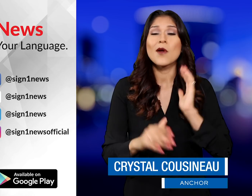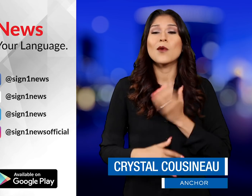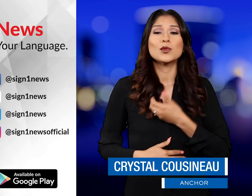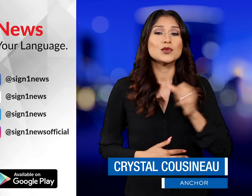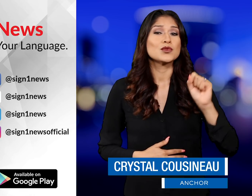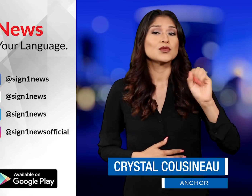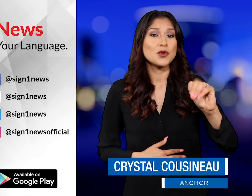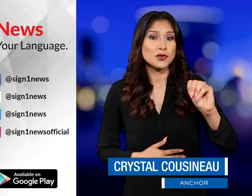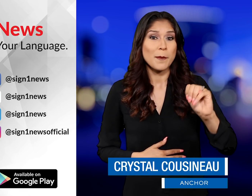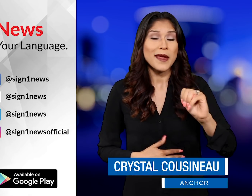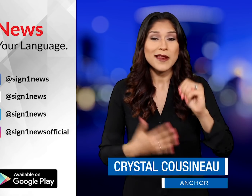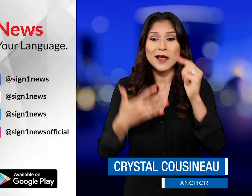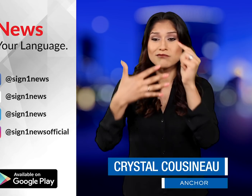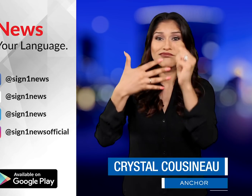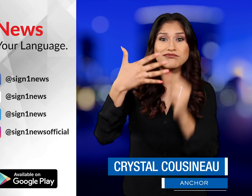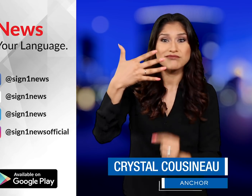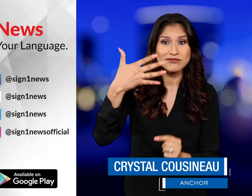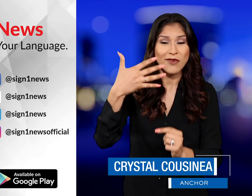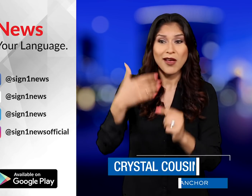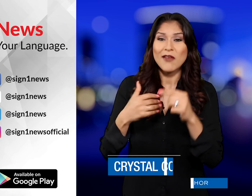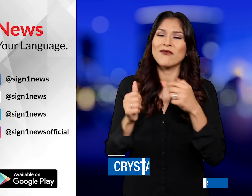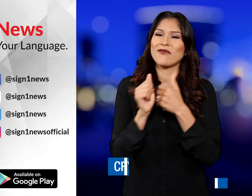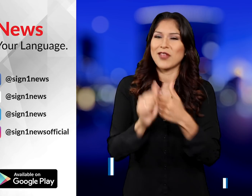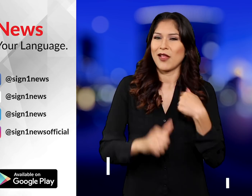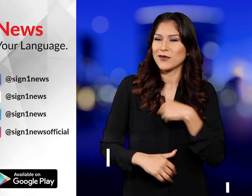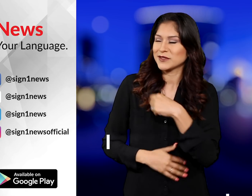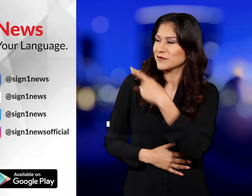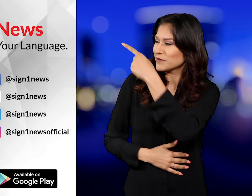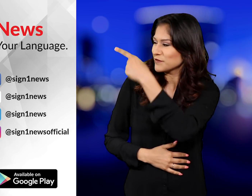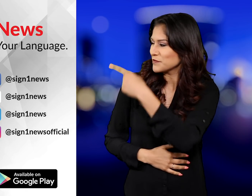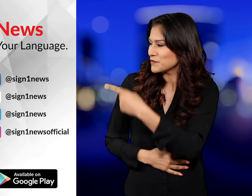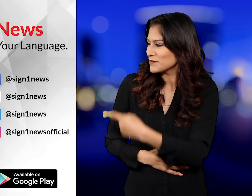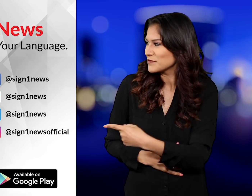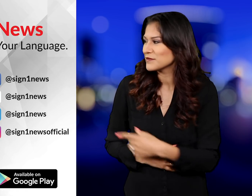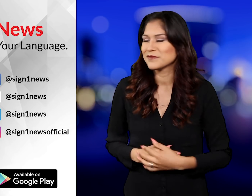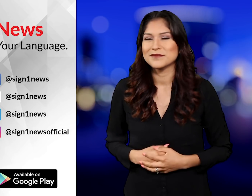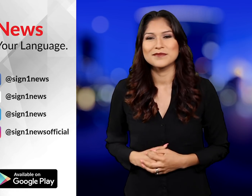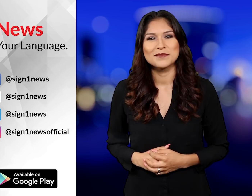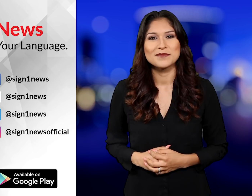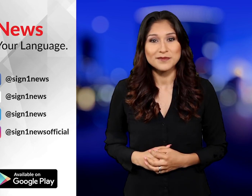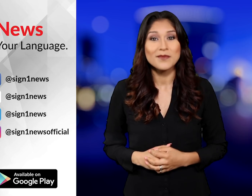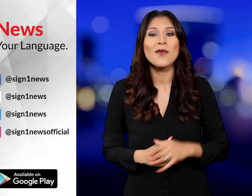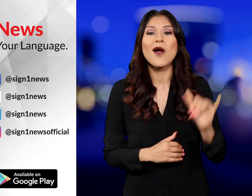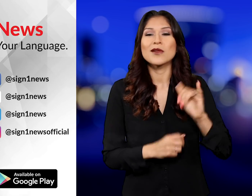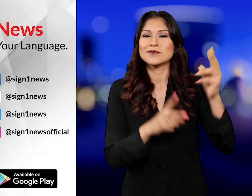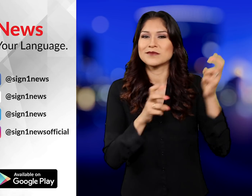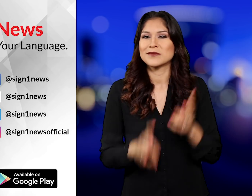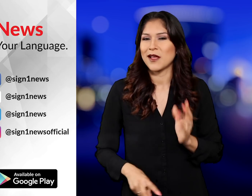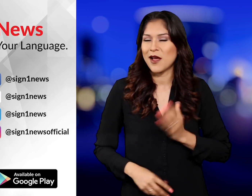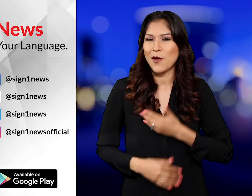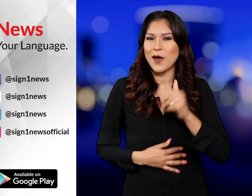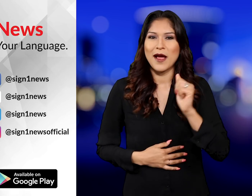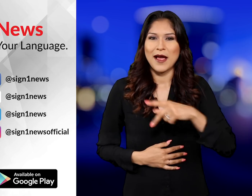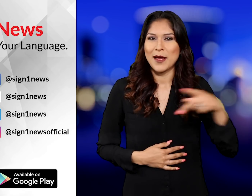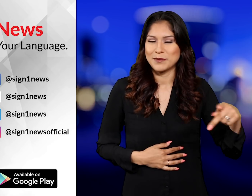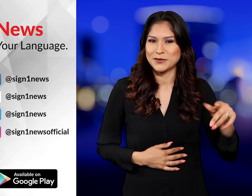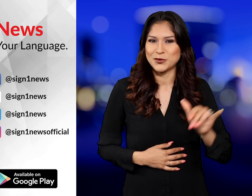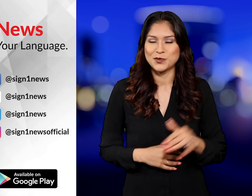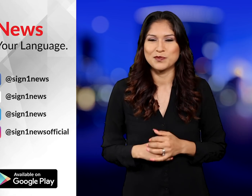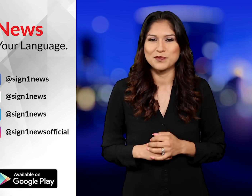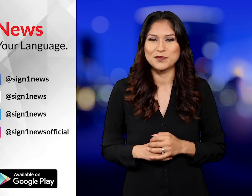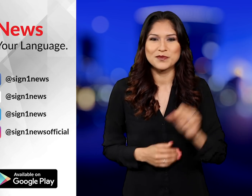Remember to follow us on all of our social media platforms and be sure to download our apps too.